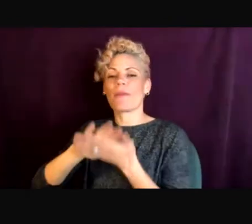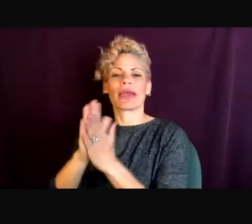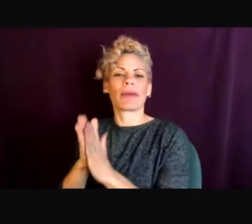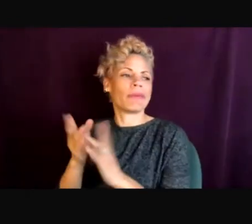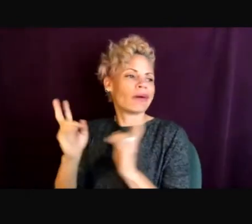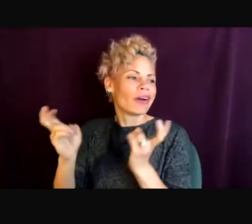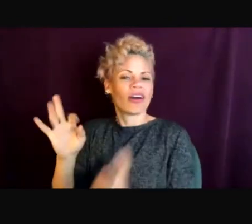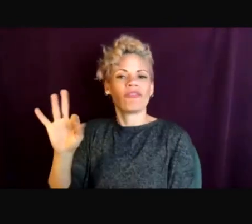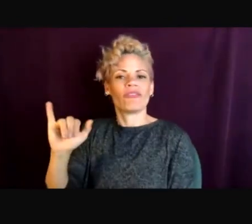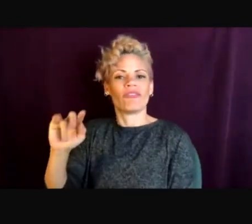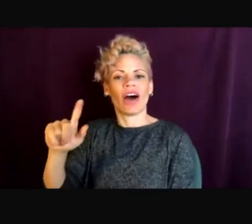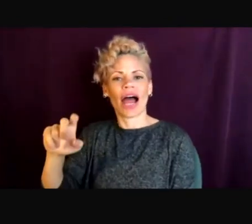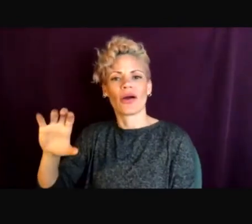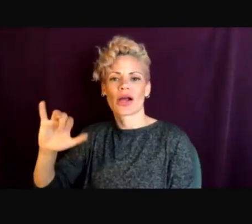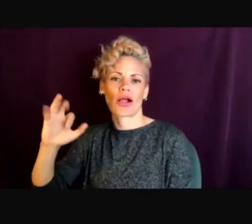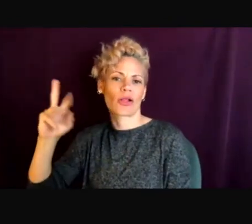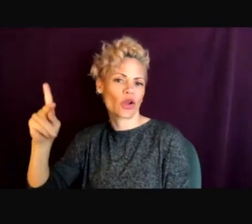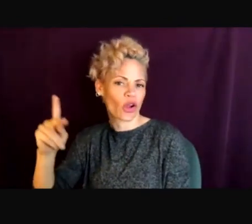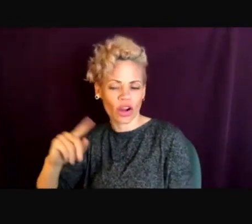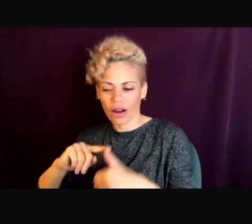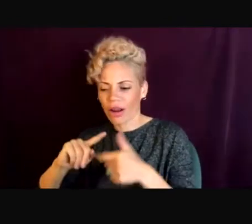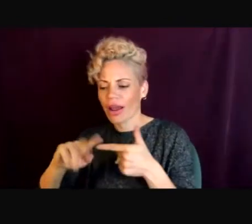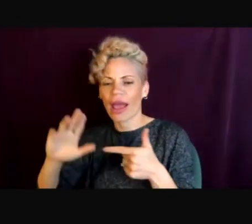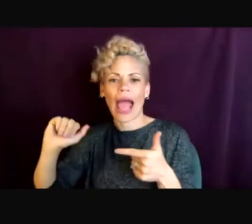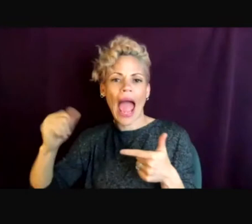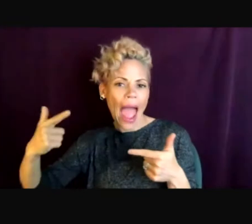and ag expert and robot machine